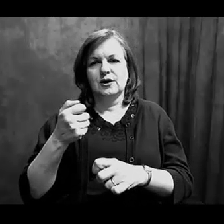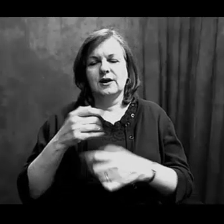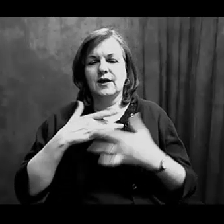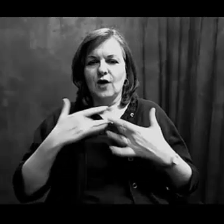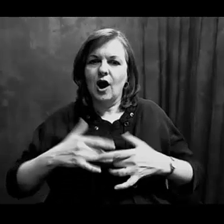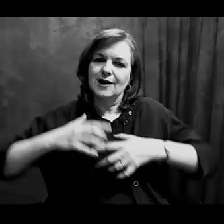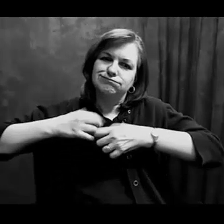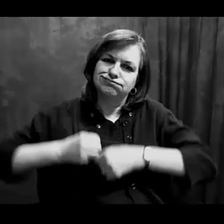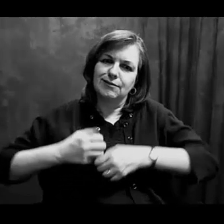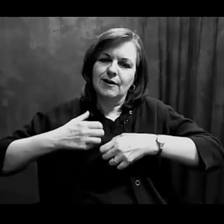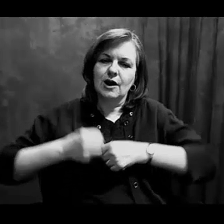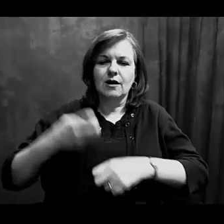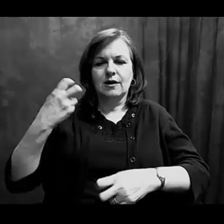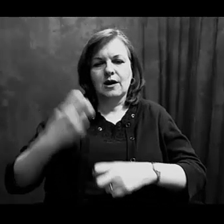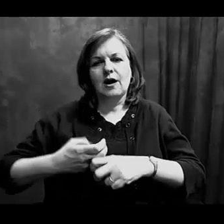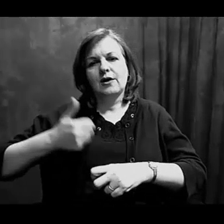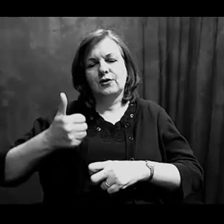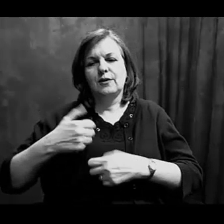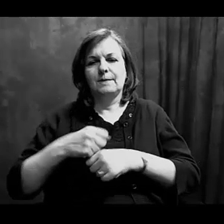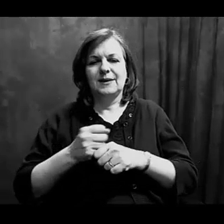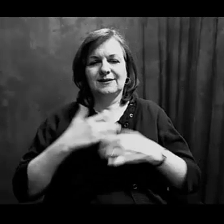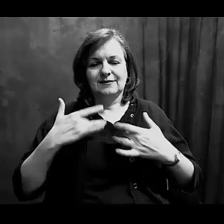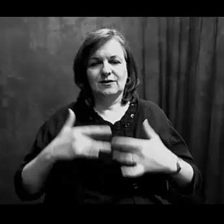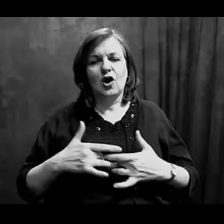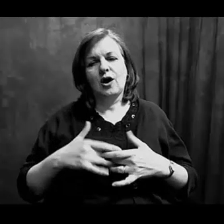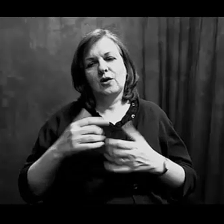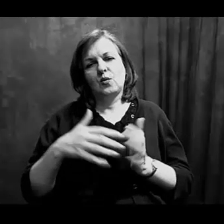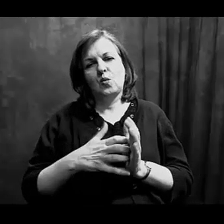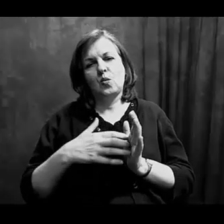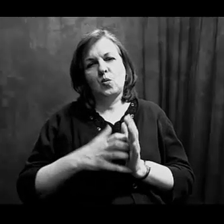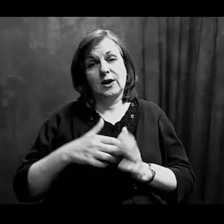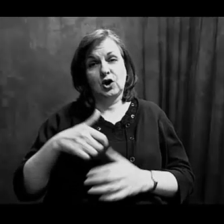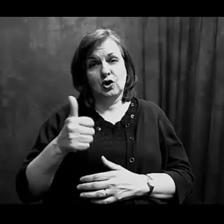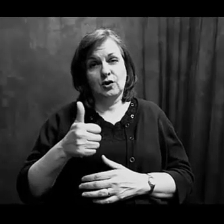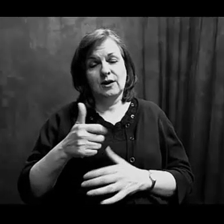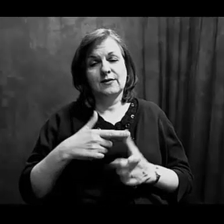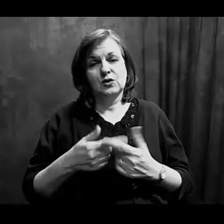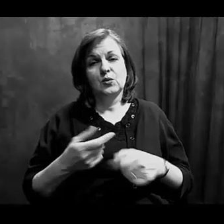is pumping harder it weakens your heart over time we can end up with increased